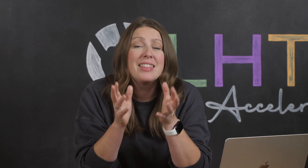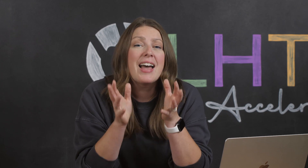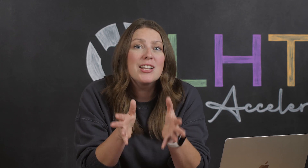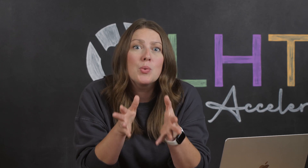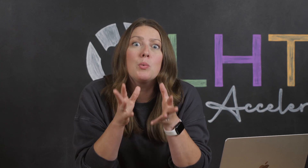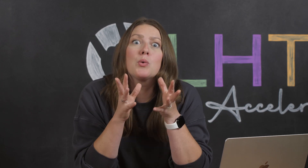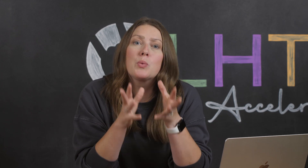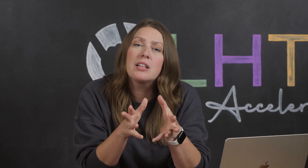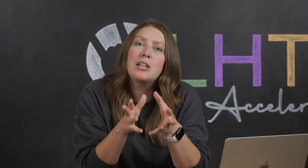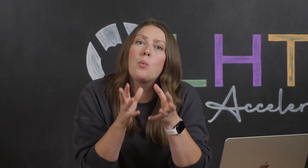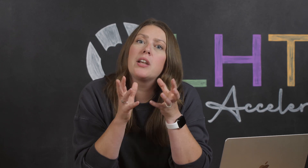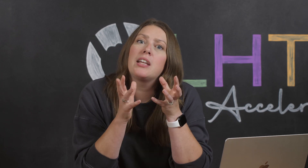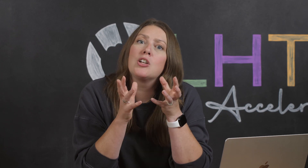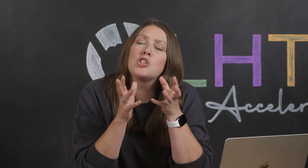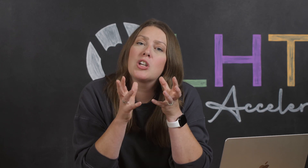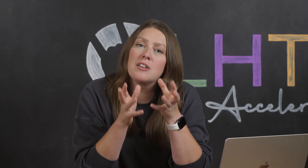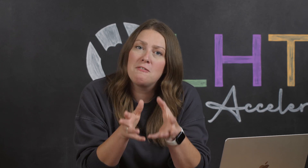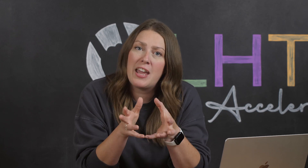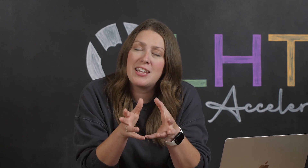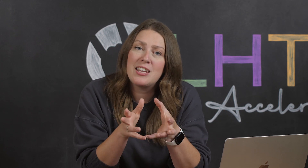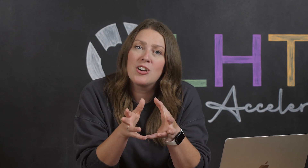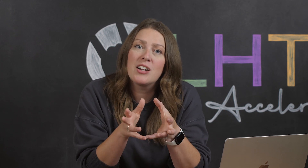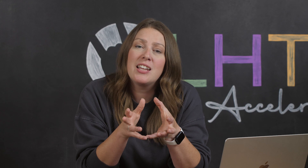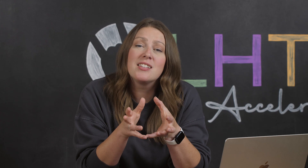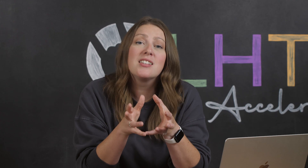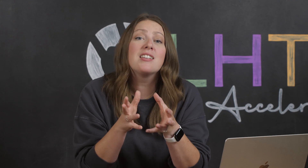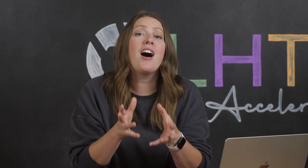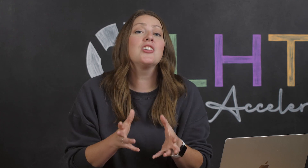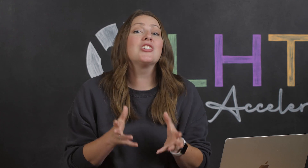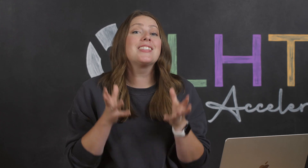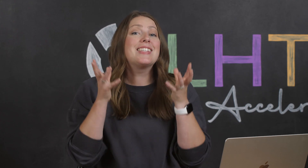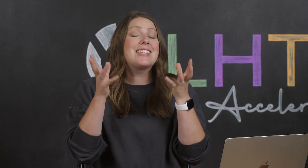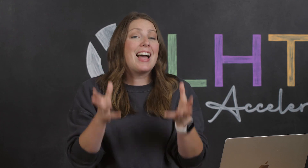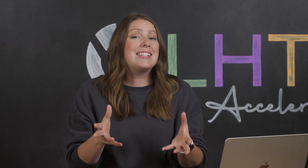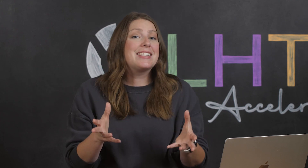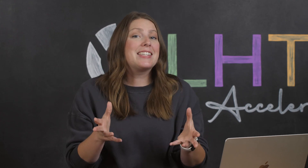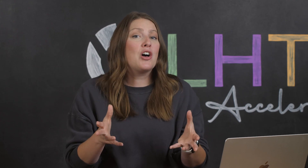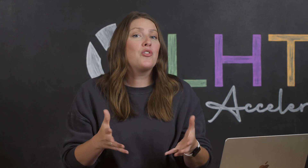That's what we're really wanting to convey here is not just the signs itself,